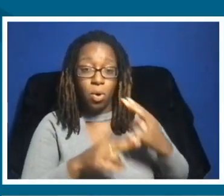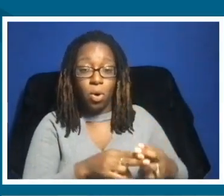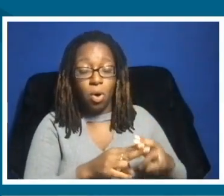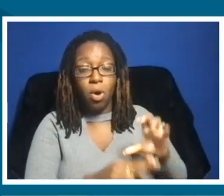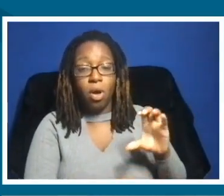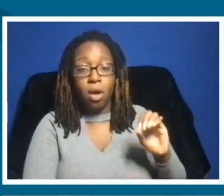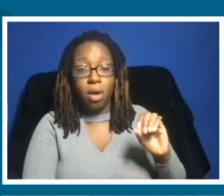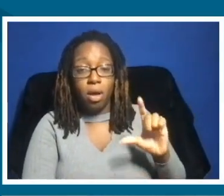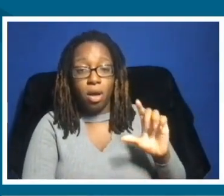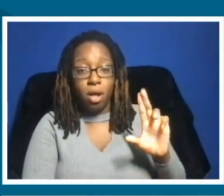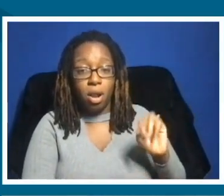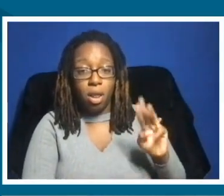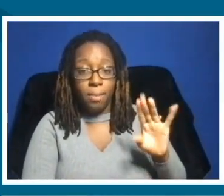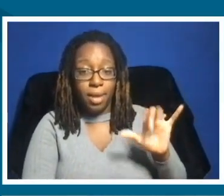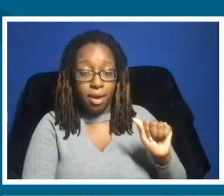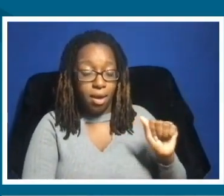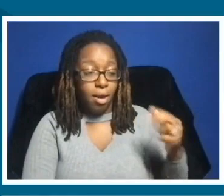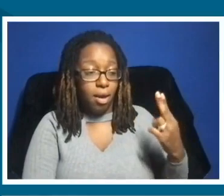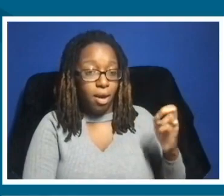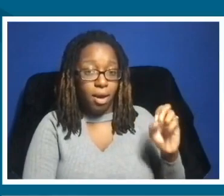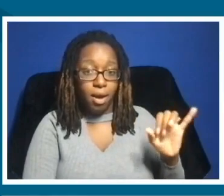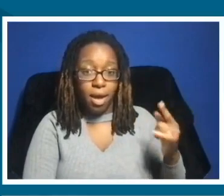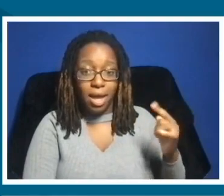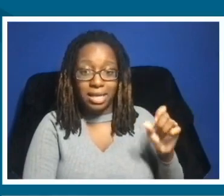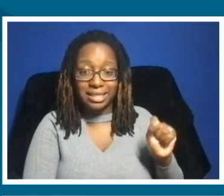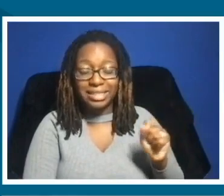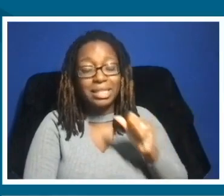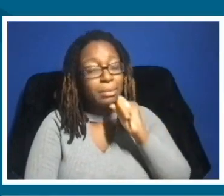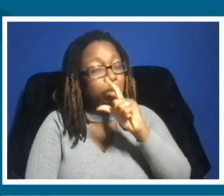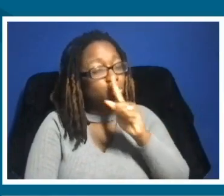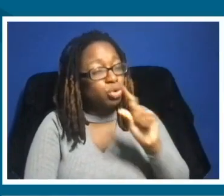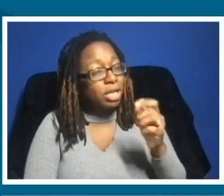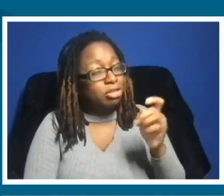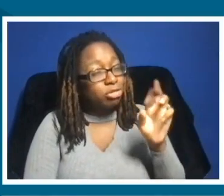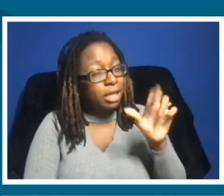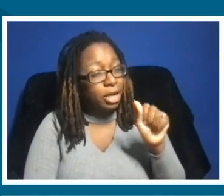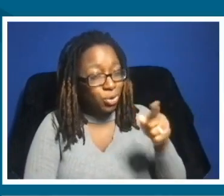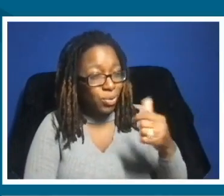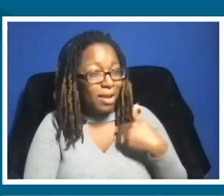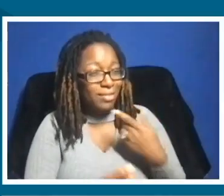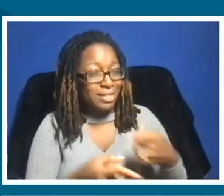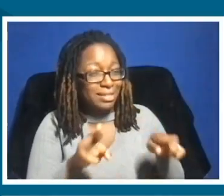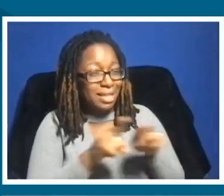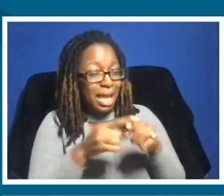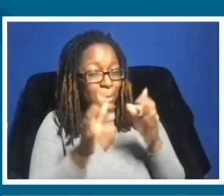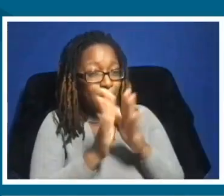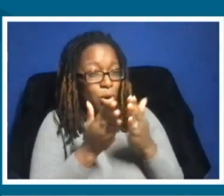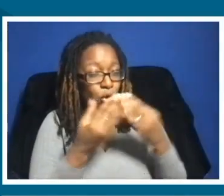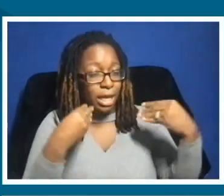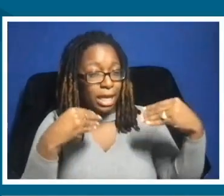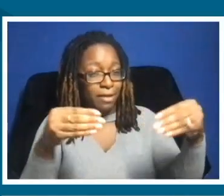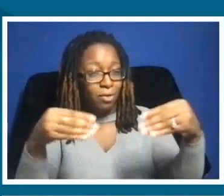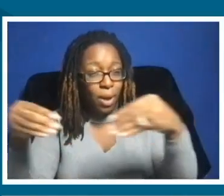andrea if you got permission to do a book giveaway but that's something like if i were to do that around the corner